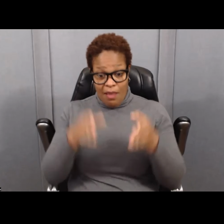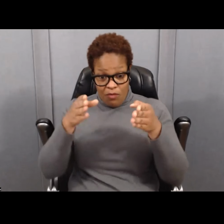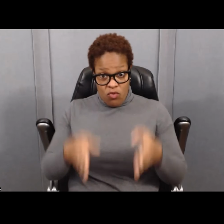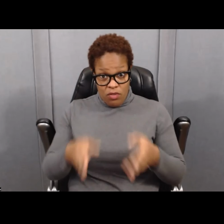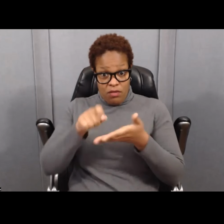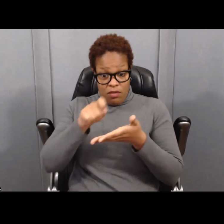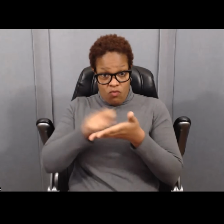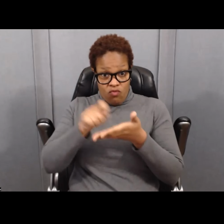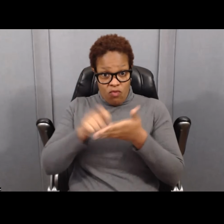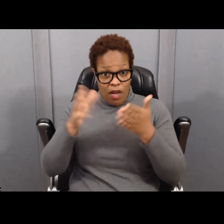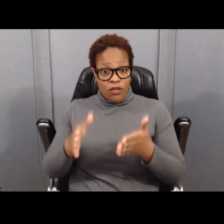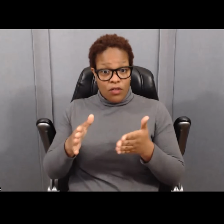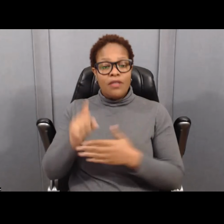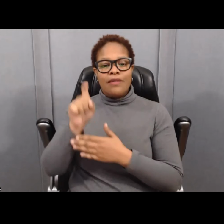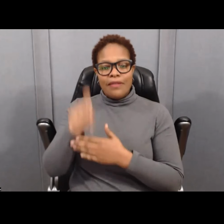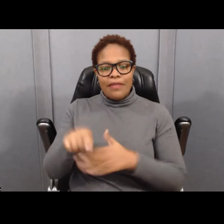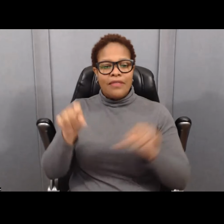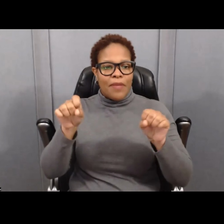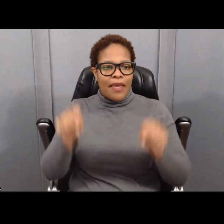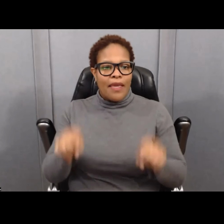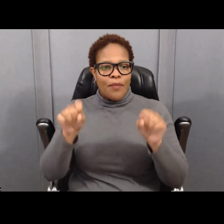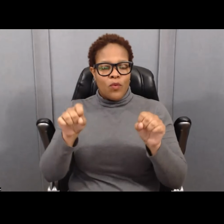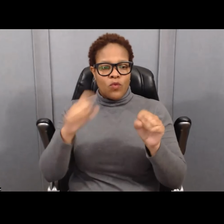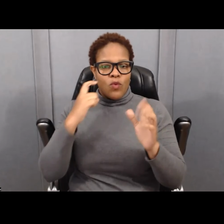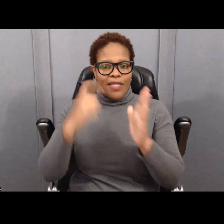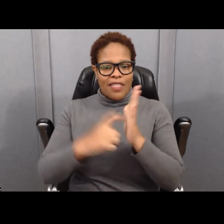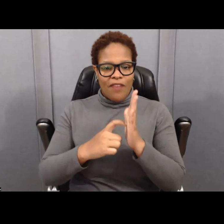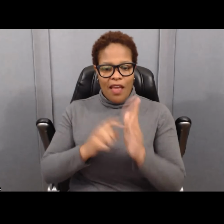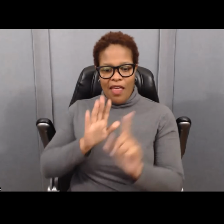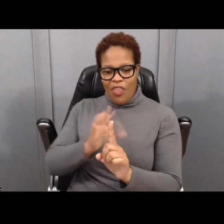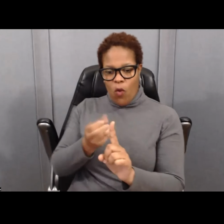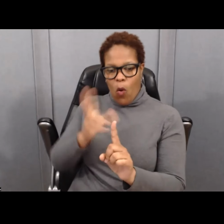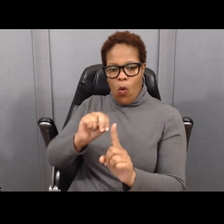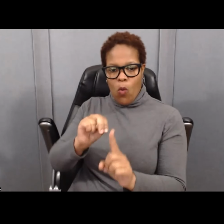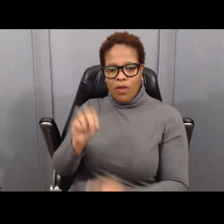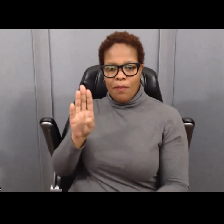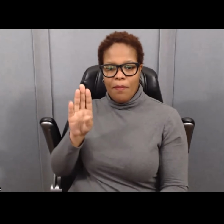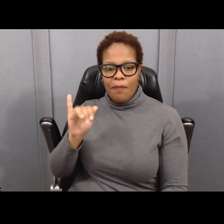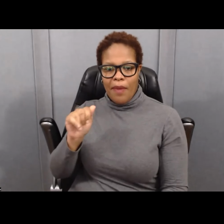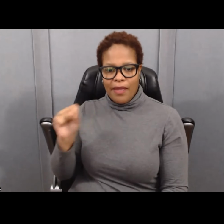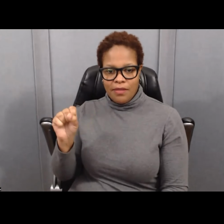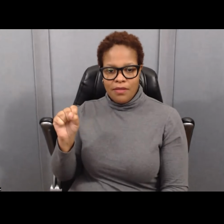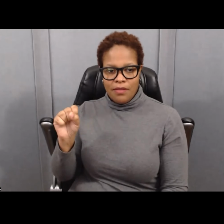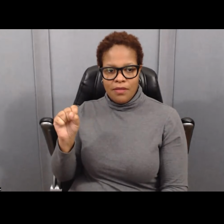needs to be able to identify their own bias. So if they're working on a project,